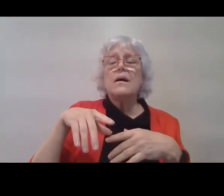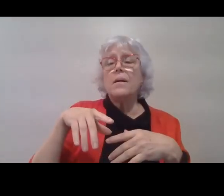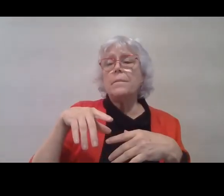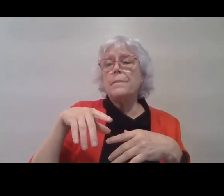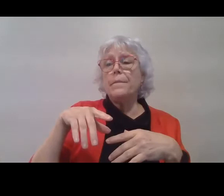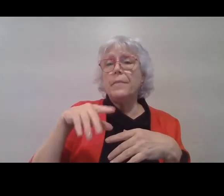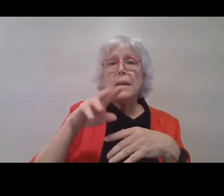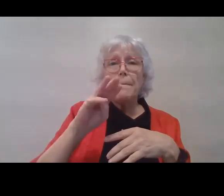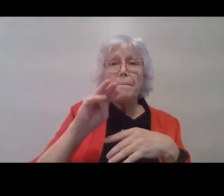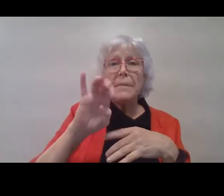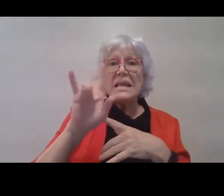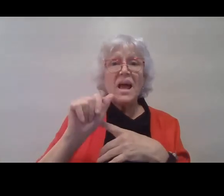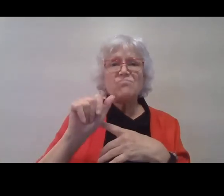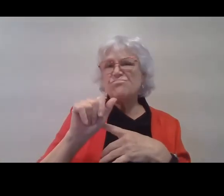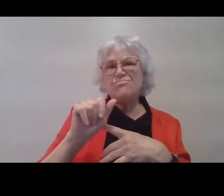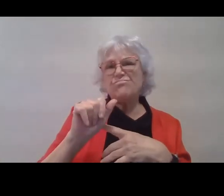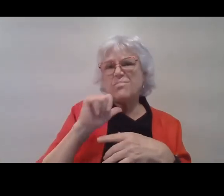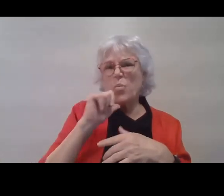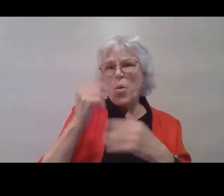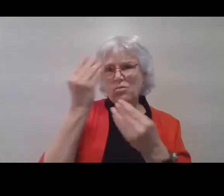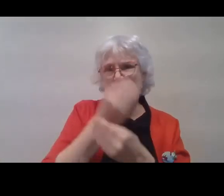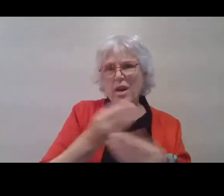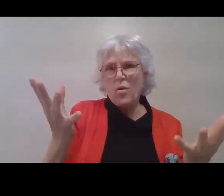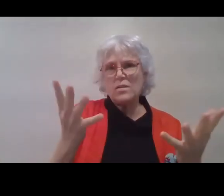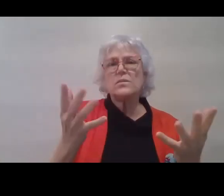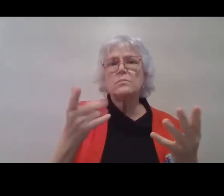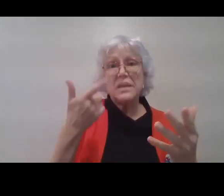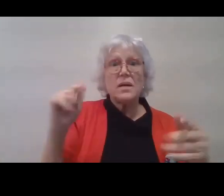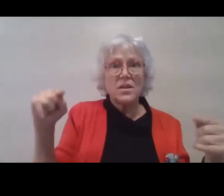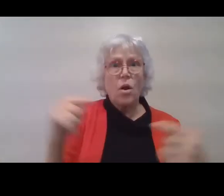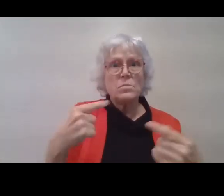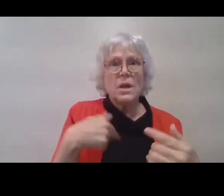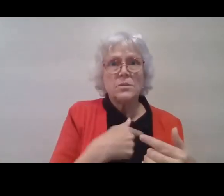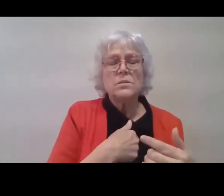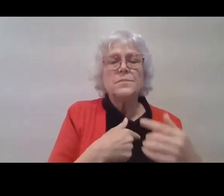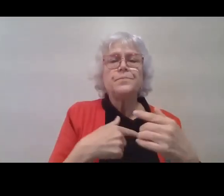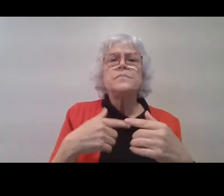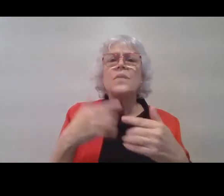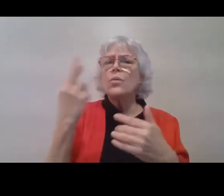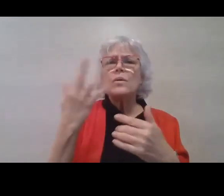invested in the systems that are harming us. I say all of this today in the hopes to not